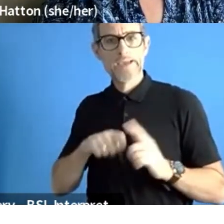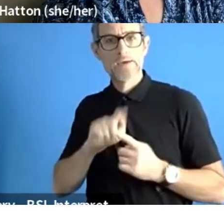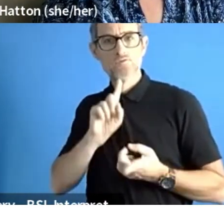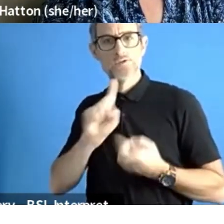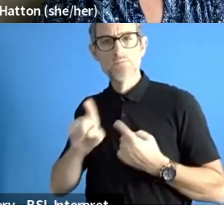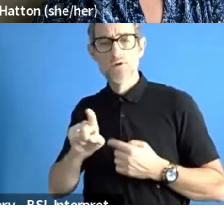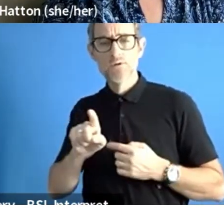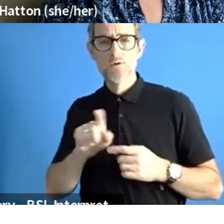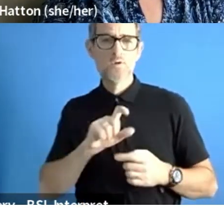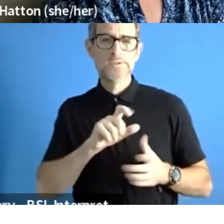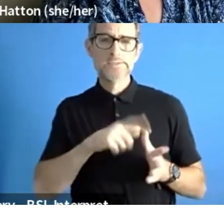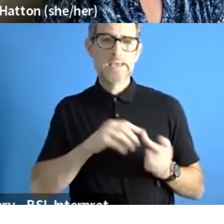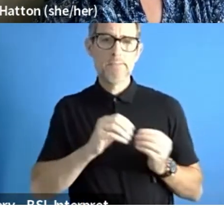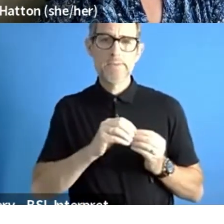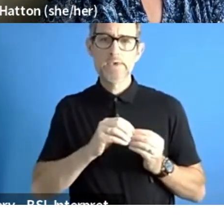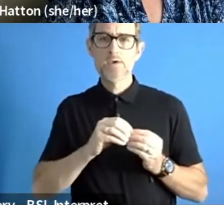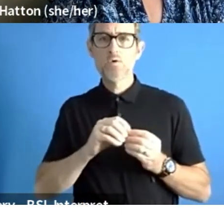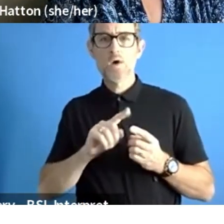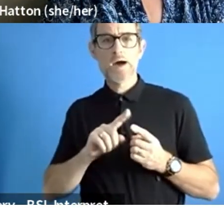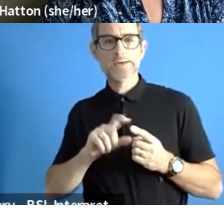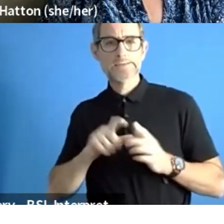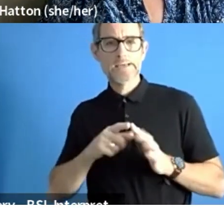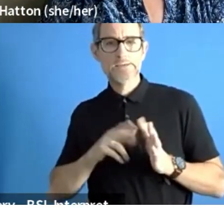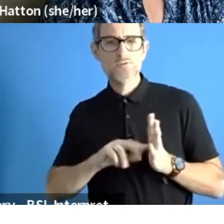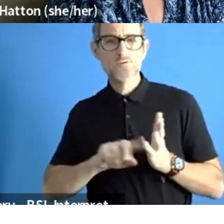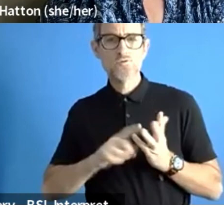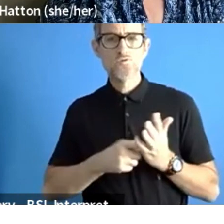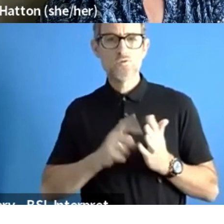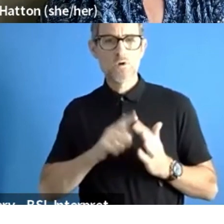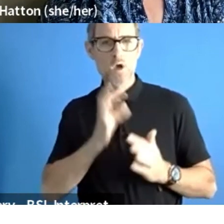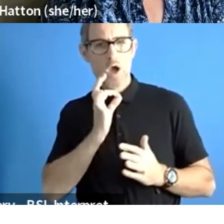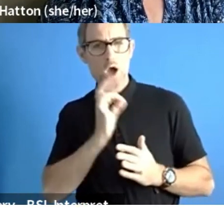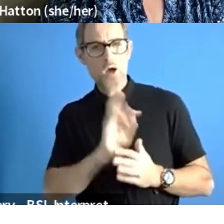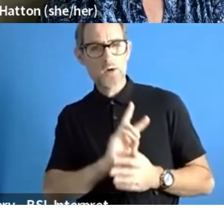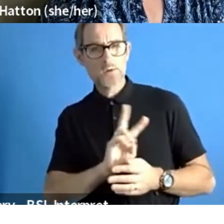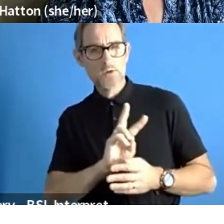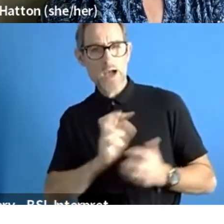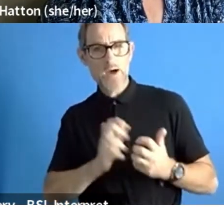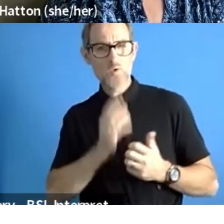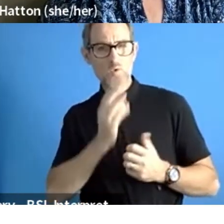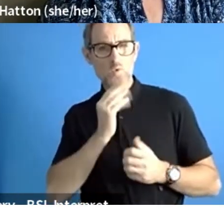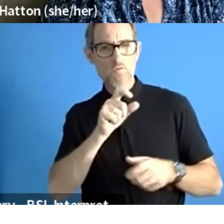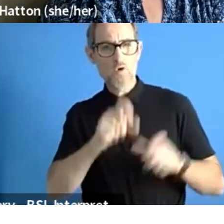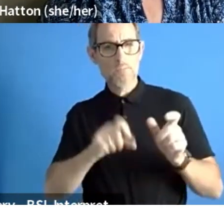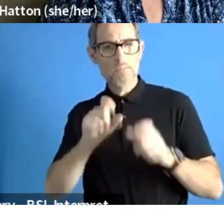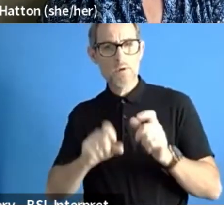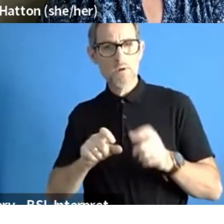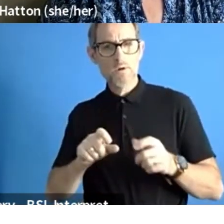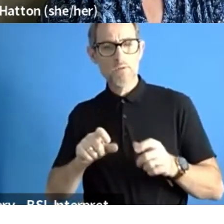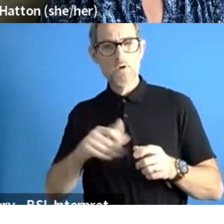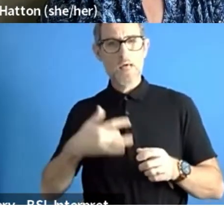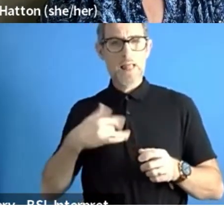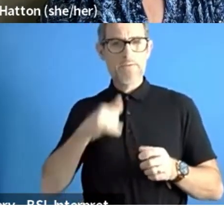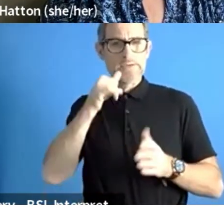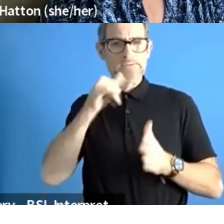Advice or Accenture, anything about how you use people with lived experiences for those assessments?